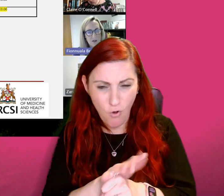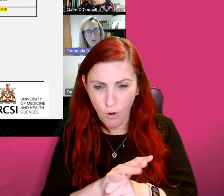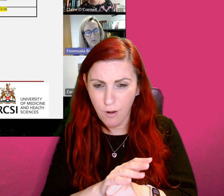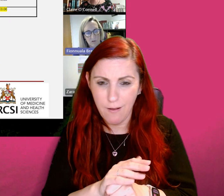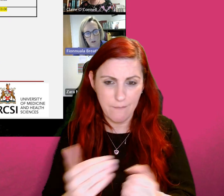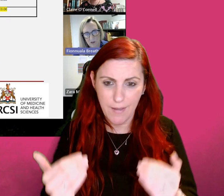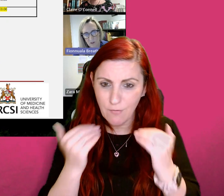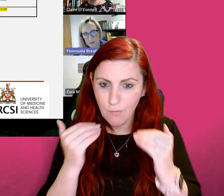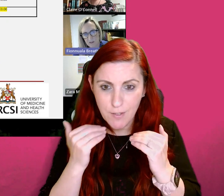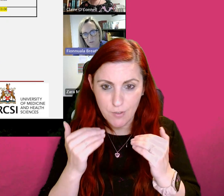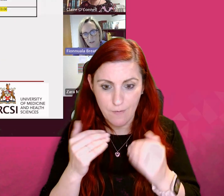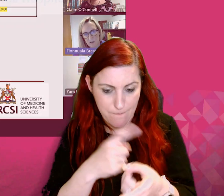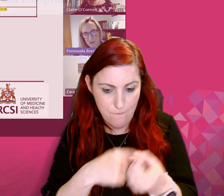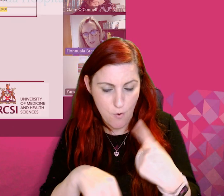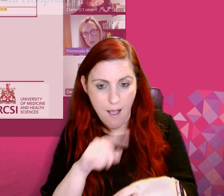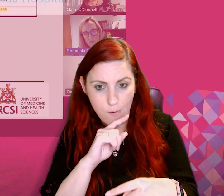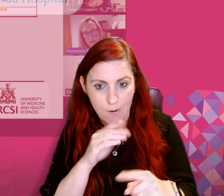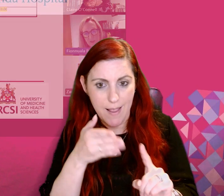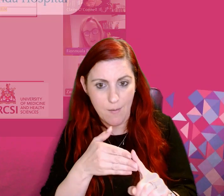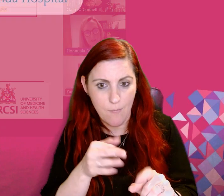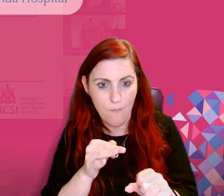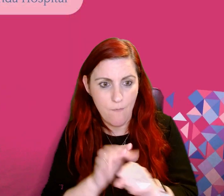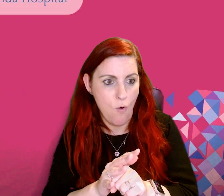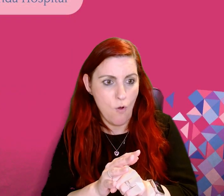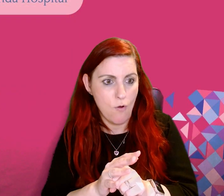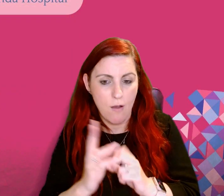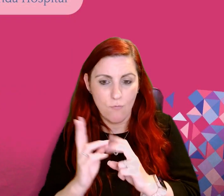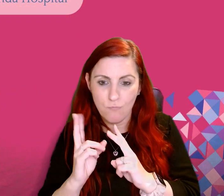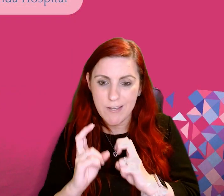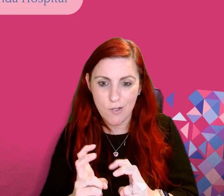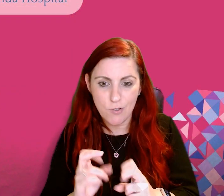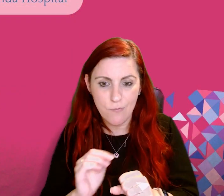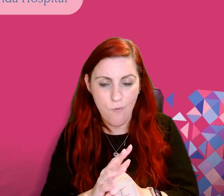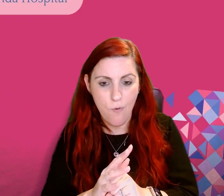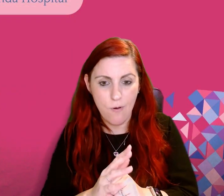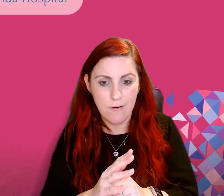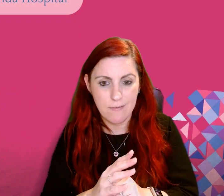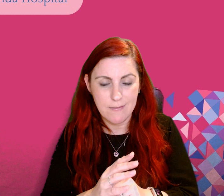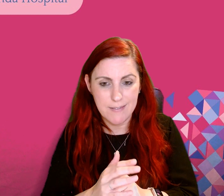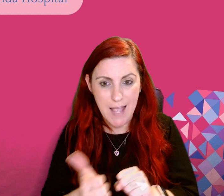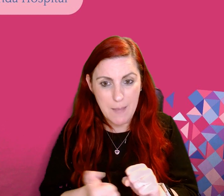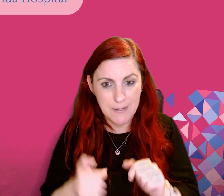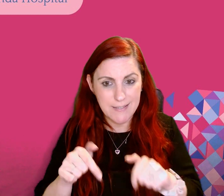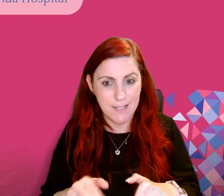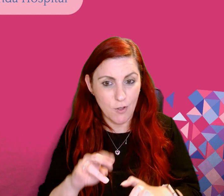our our diabetes related research has taken here at the retunda thank you so much F that